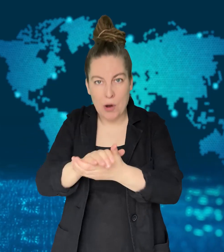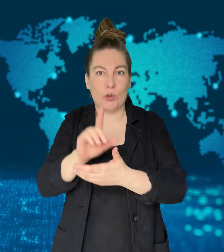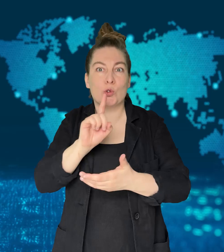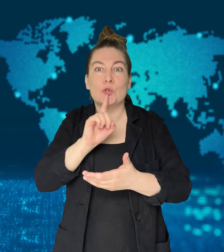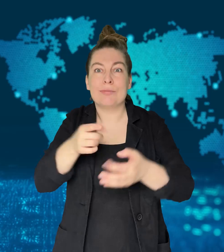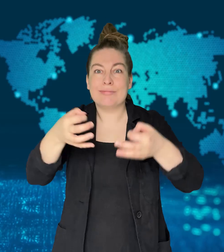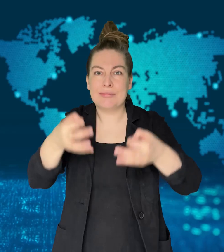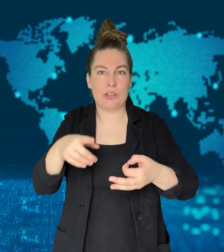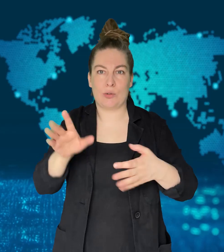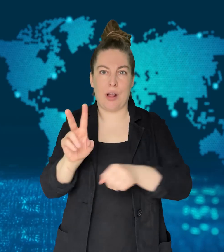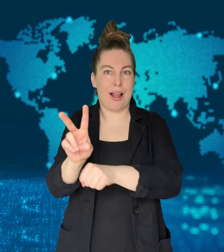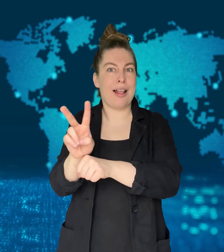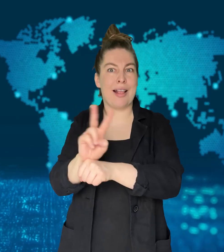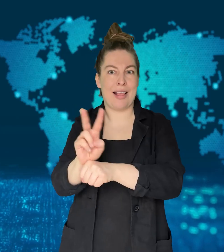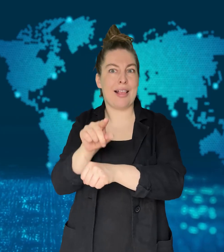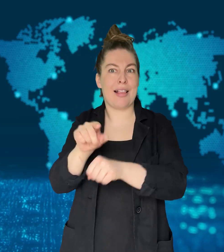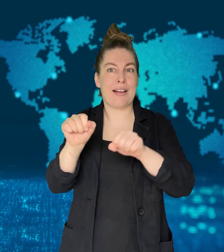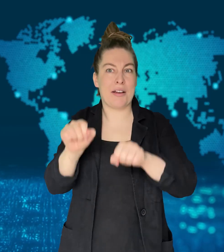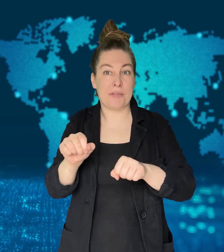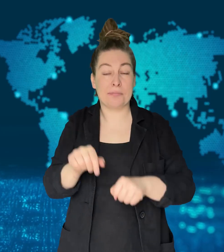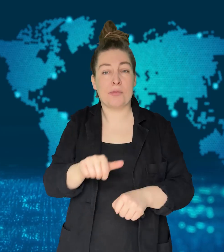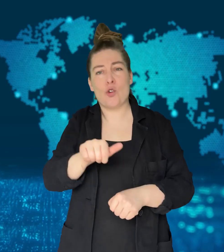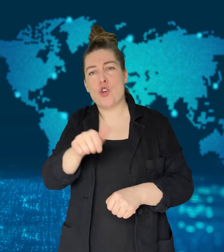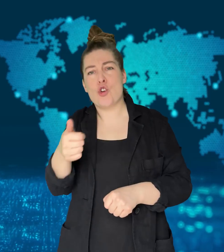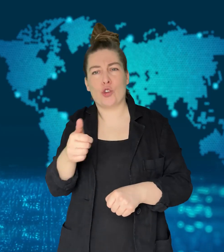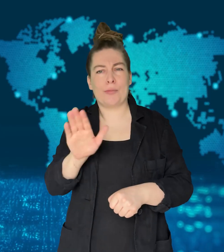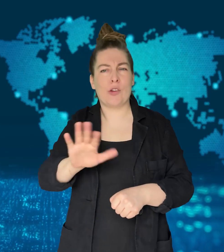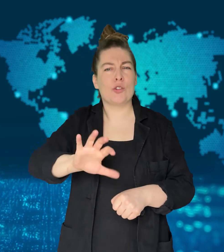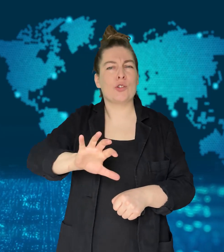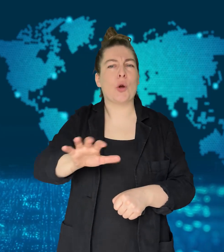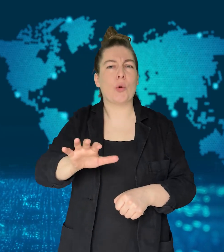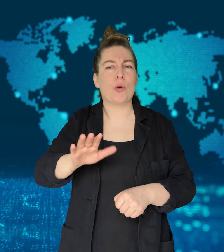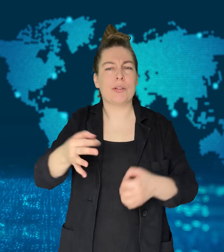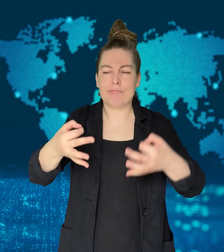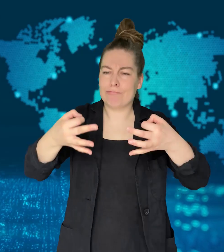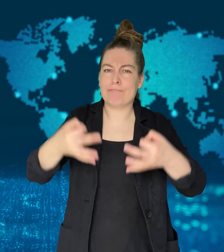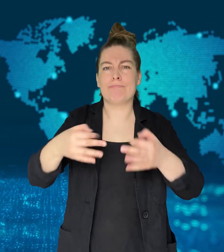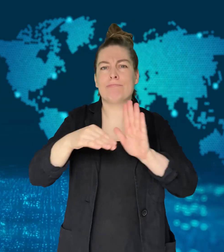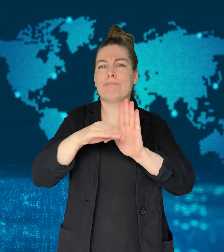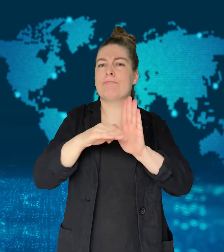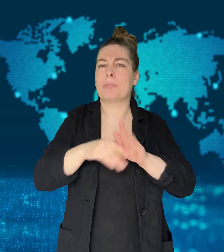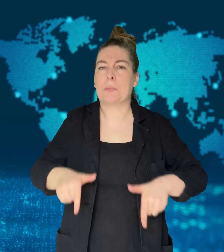The country's justice minister added